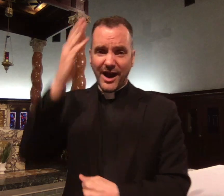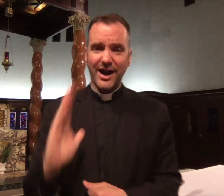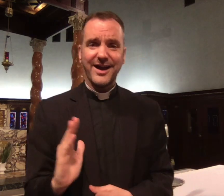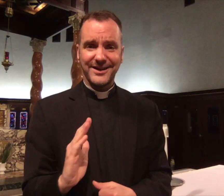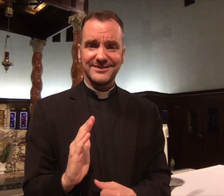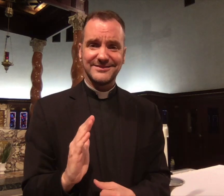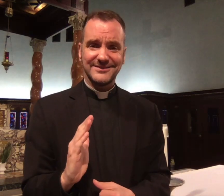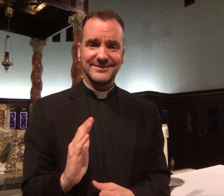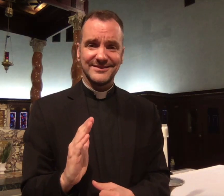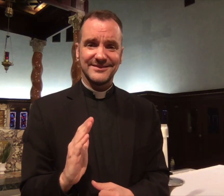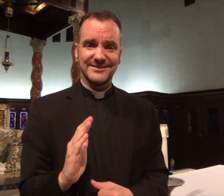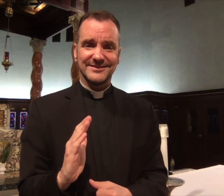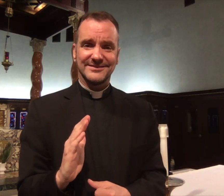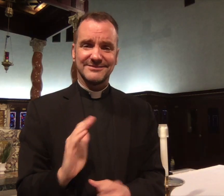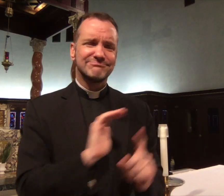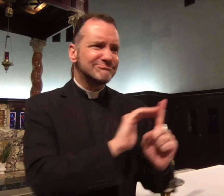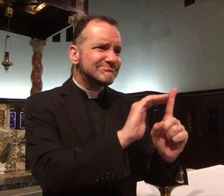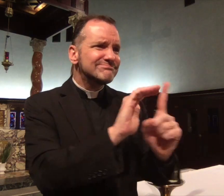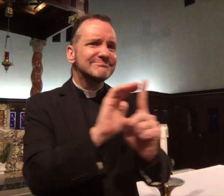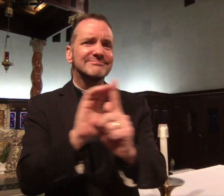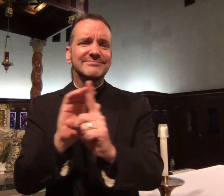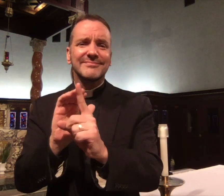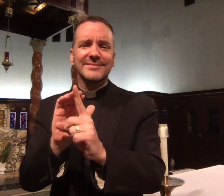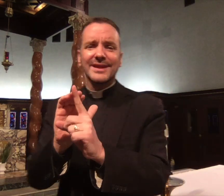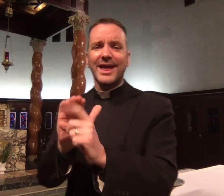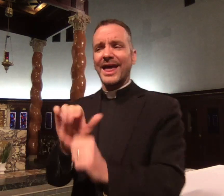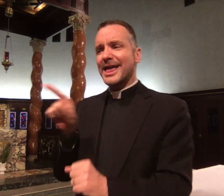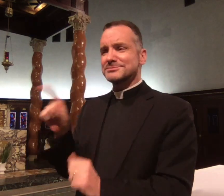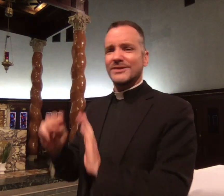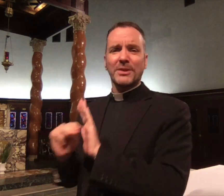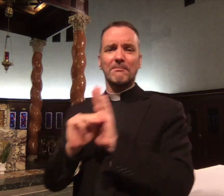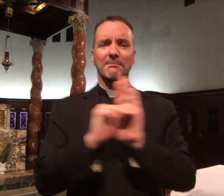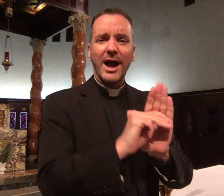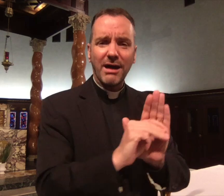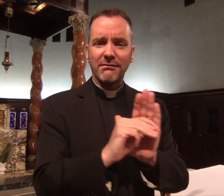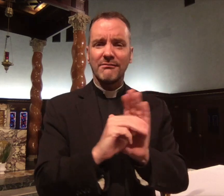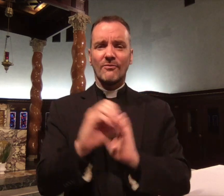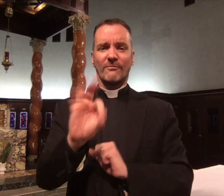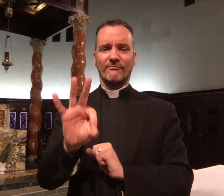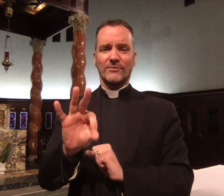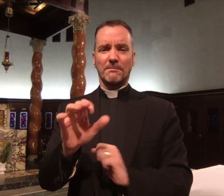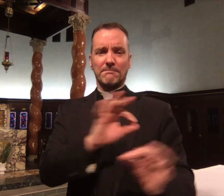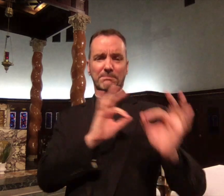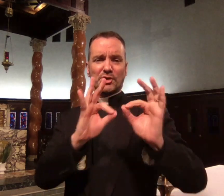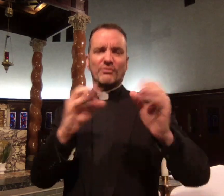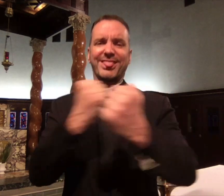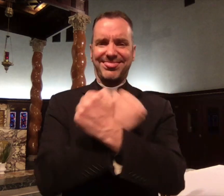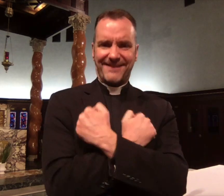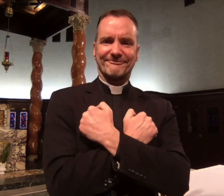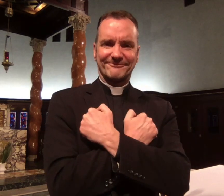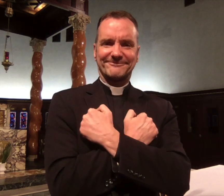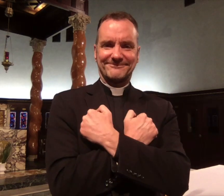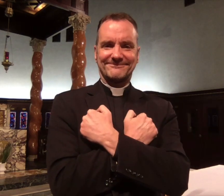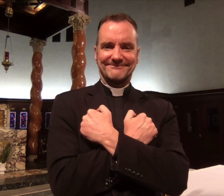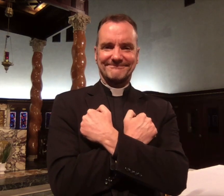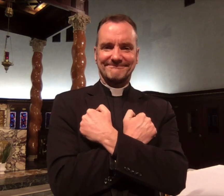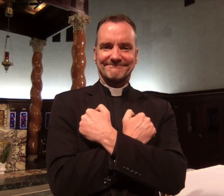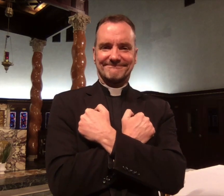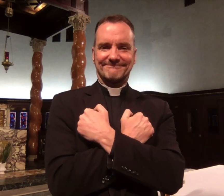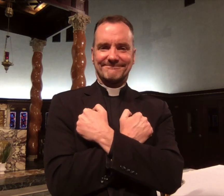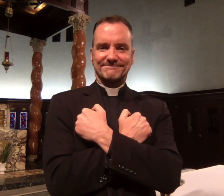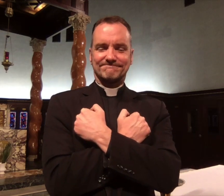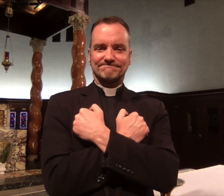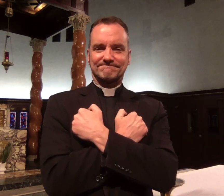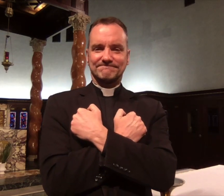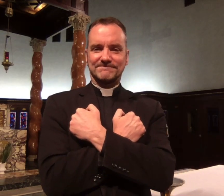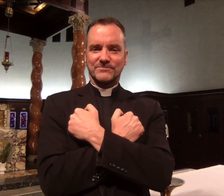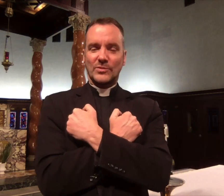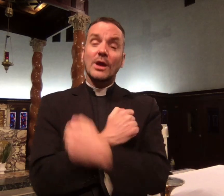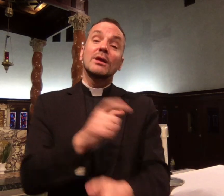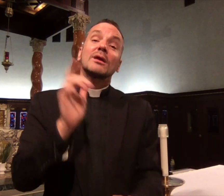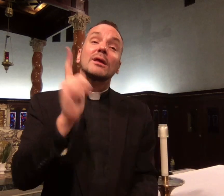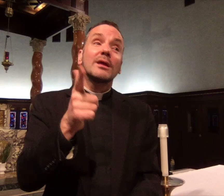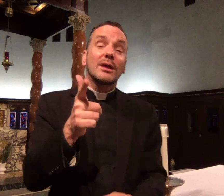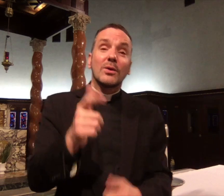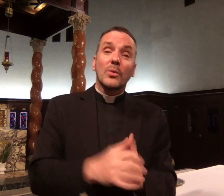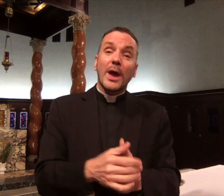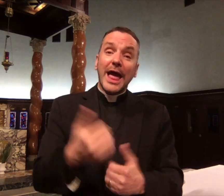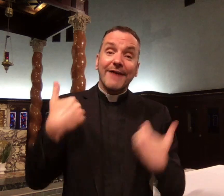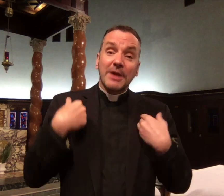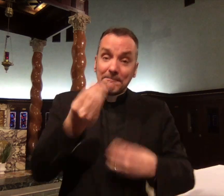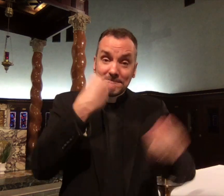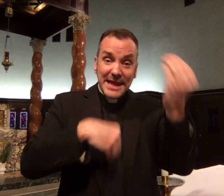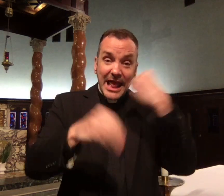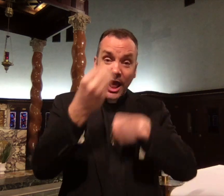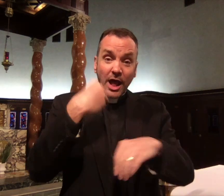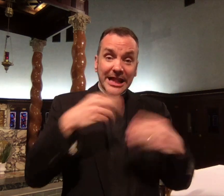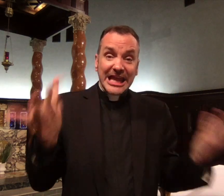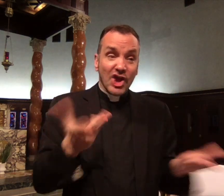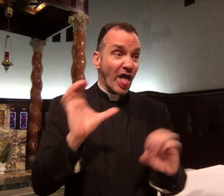the Son of God. He is a model of perfect love.